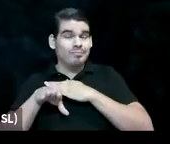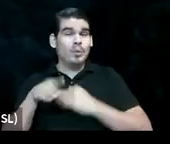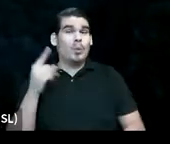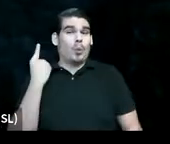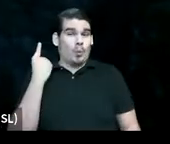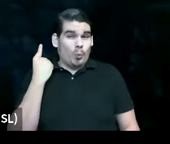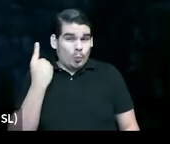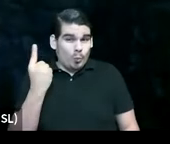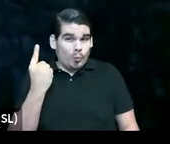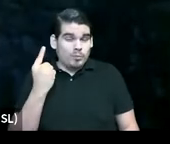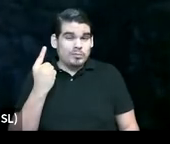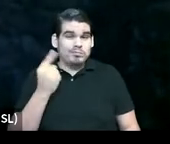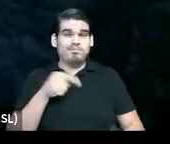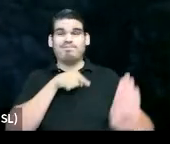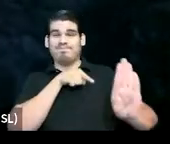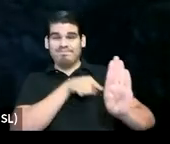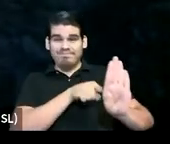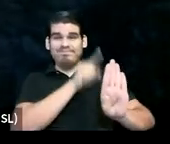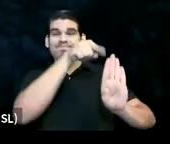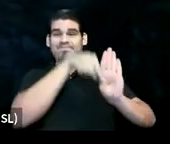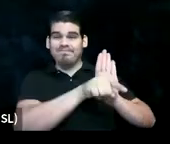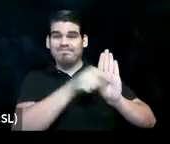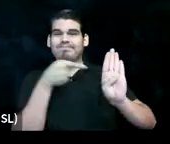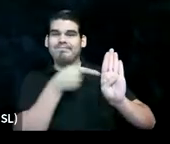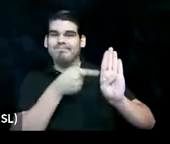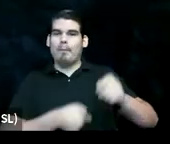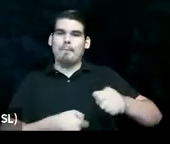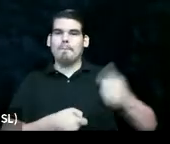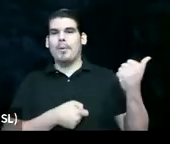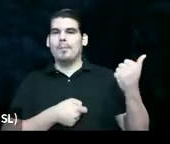something like like so basically providing technology and laptops or something but